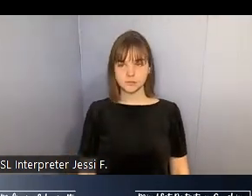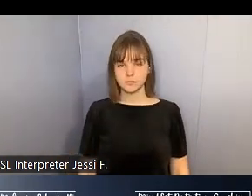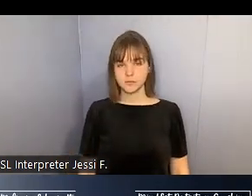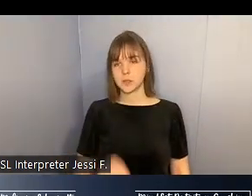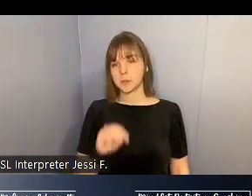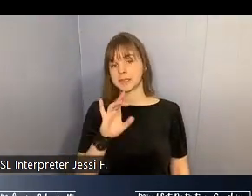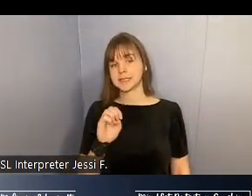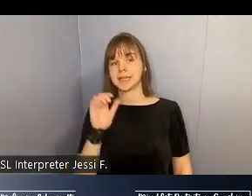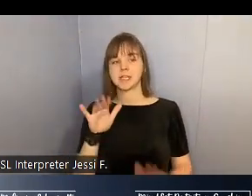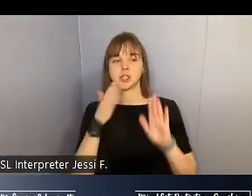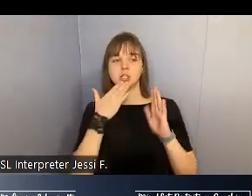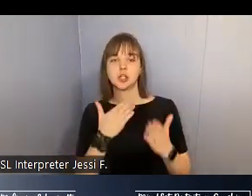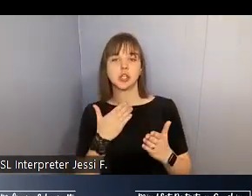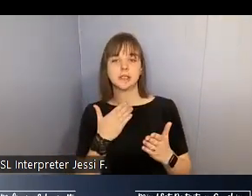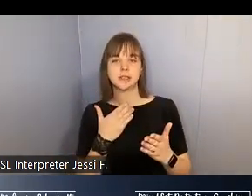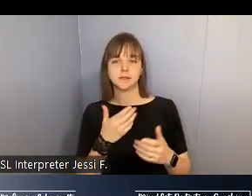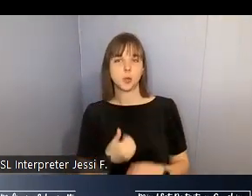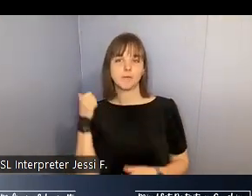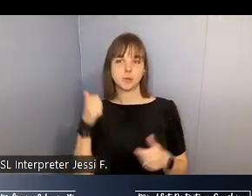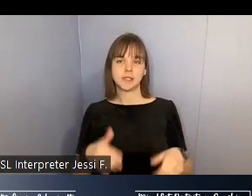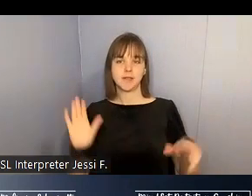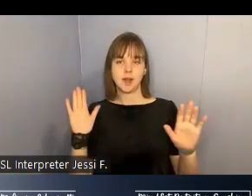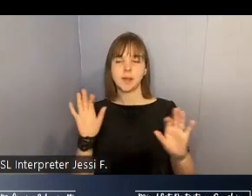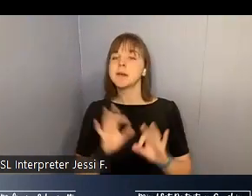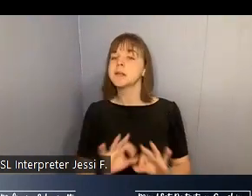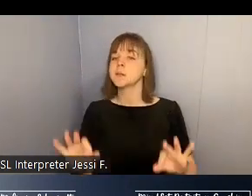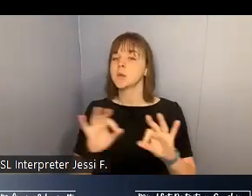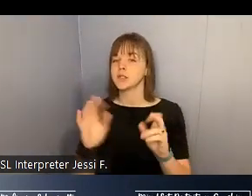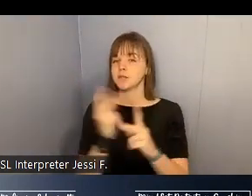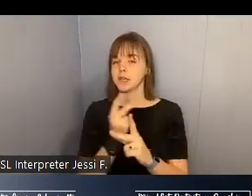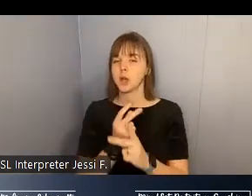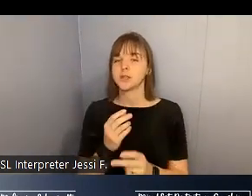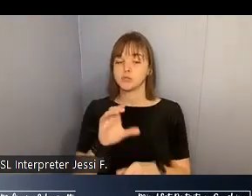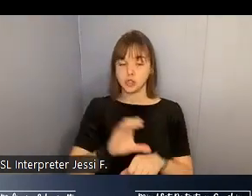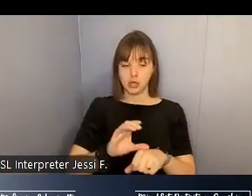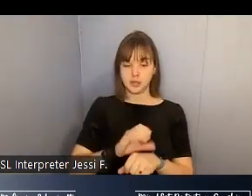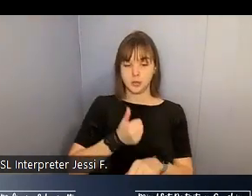So it's just a matter of working them in and working on quantities, and amounts, and dose, and frequency.